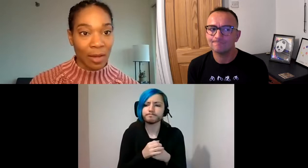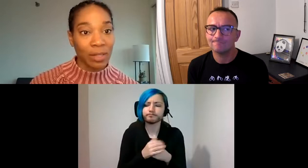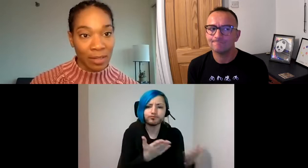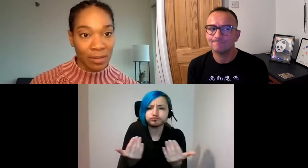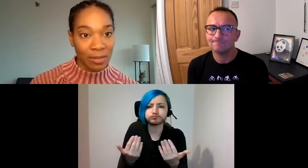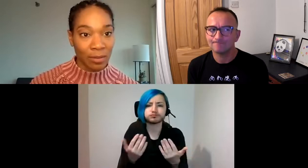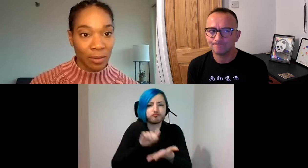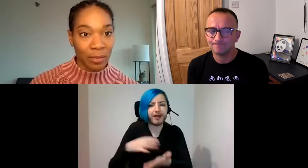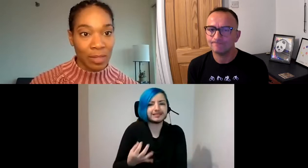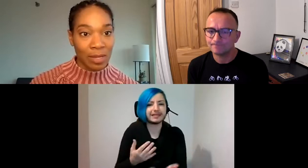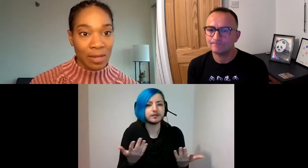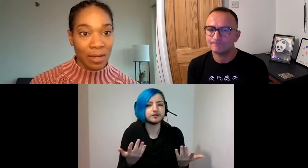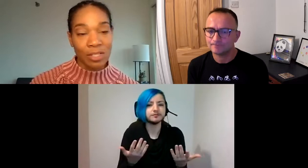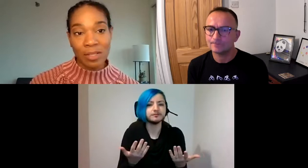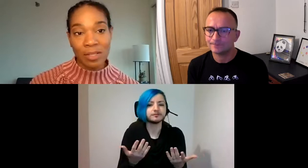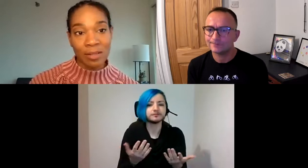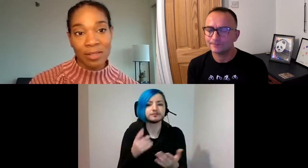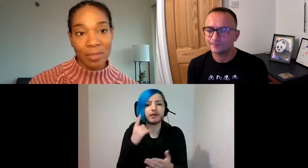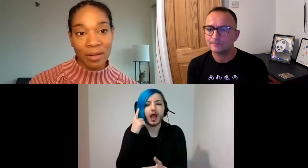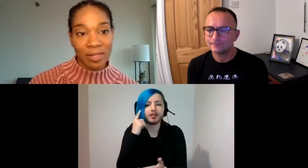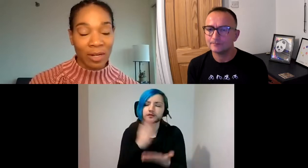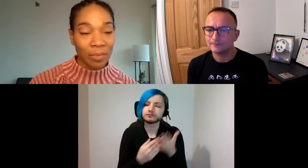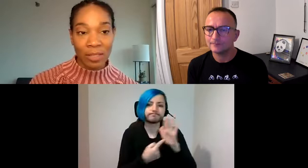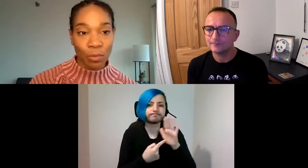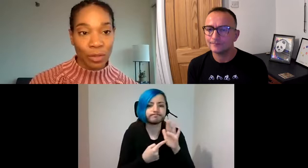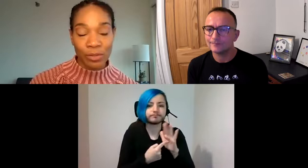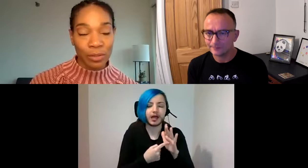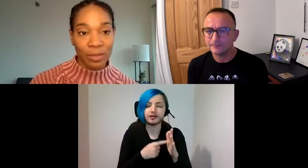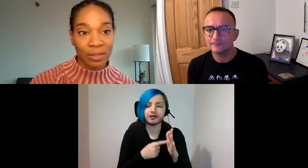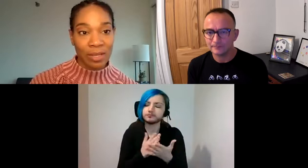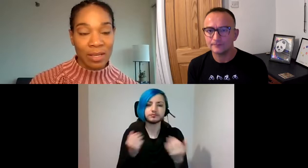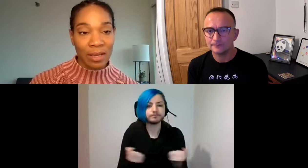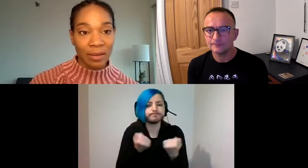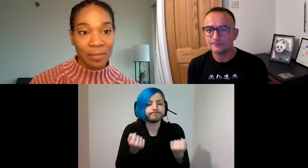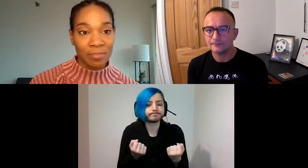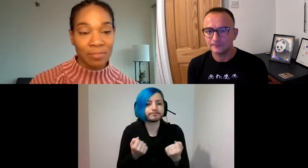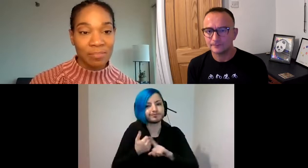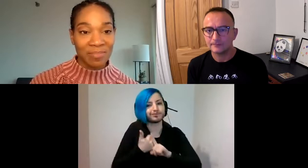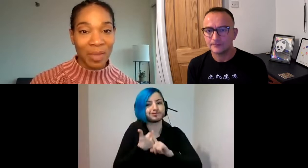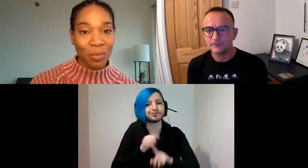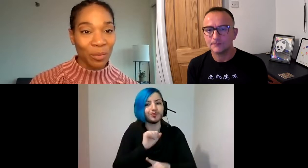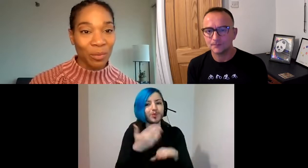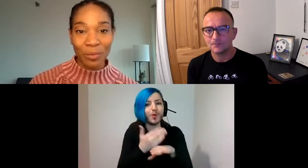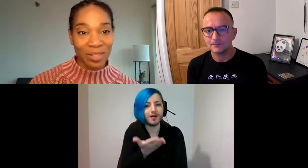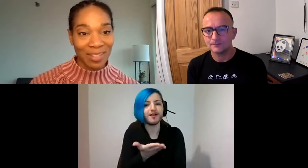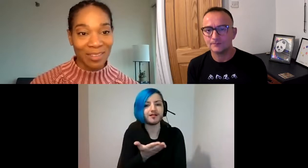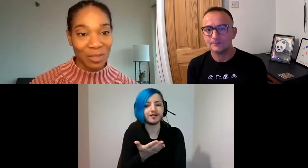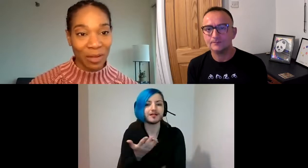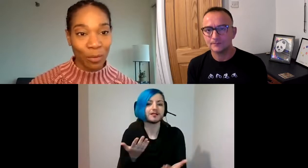together. So. I will take on some responsibility as well, Tyron,